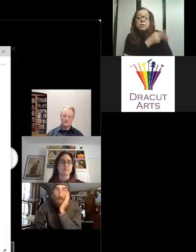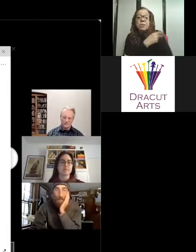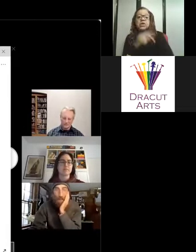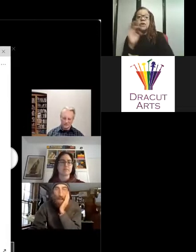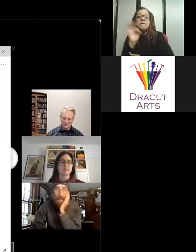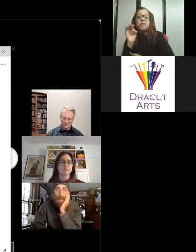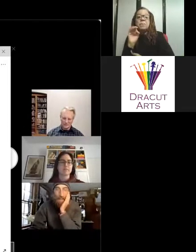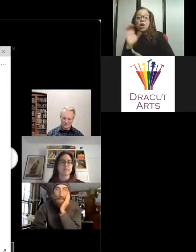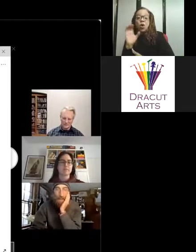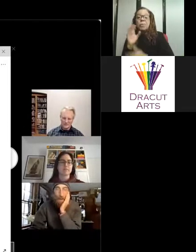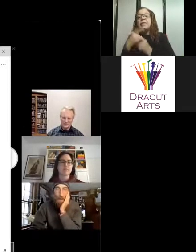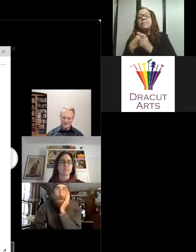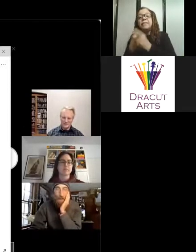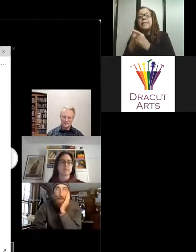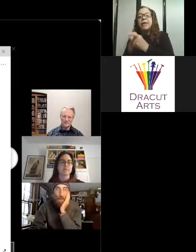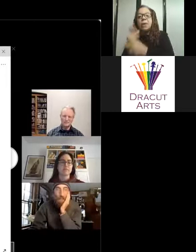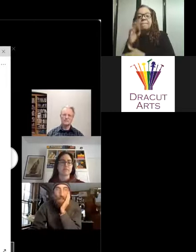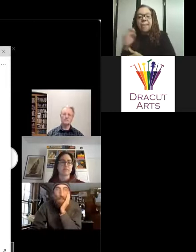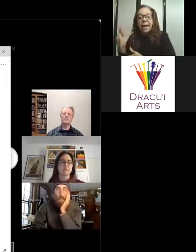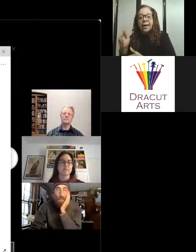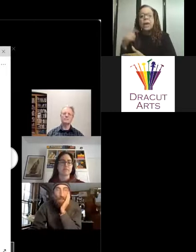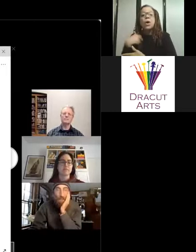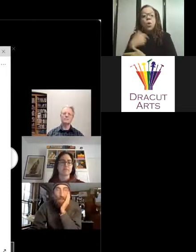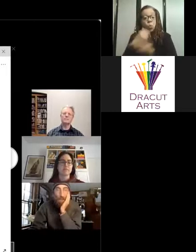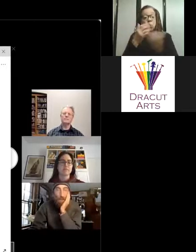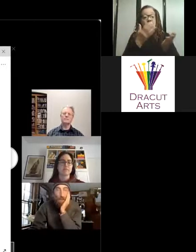They run back, we propose, to hold an evening school for them,